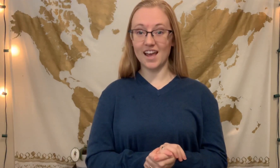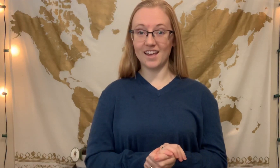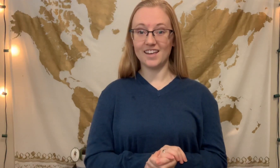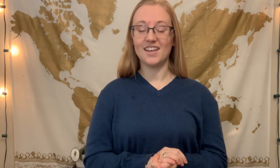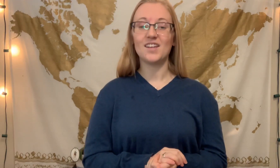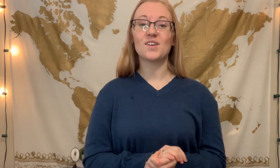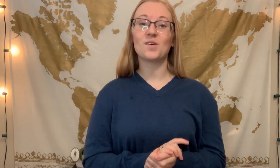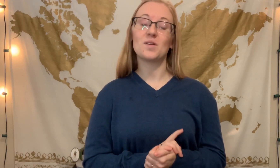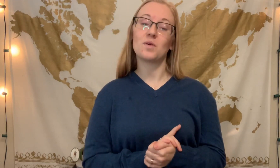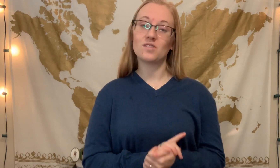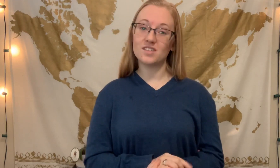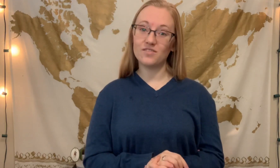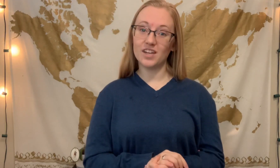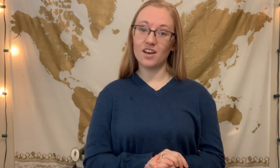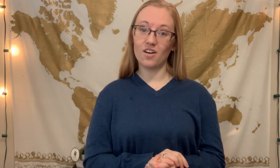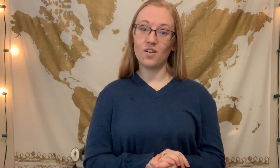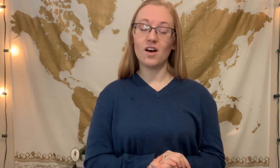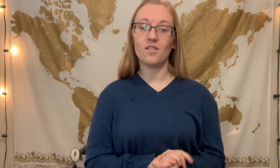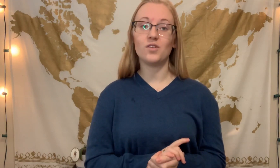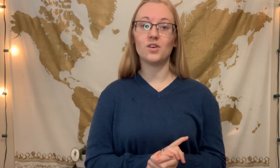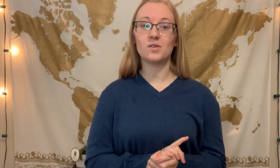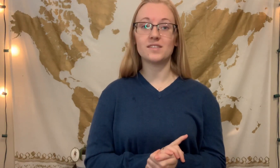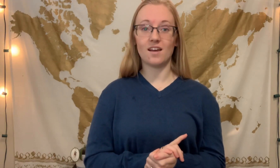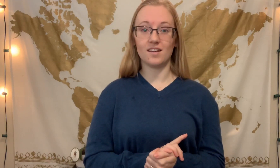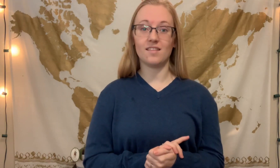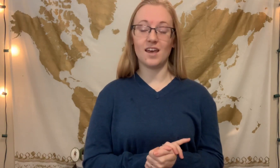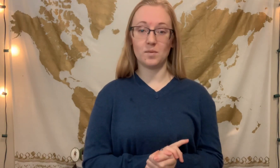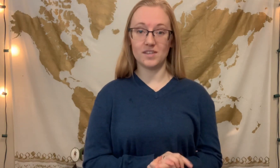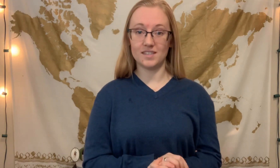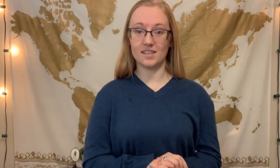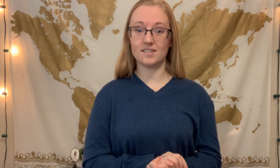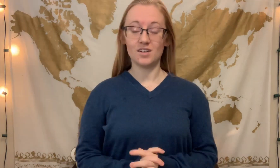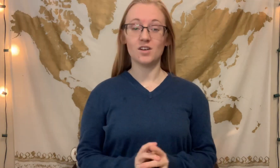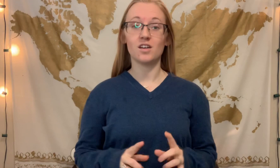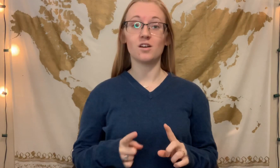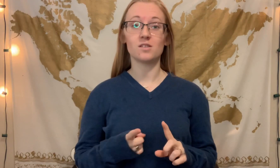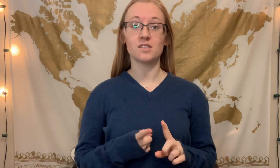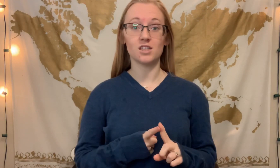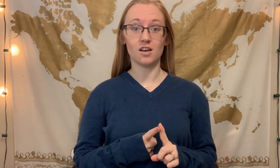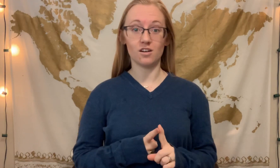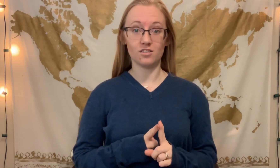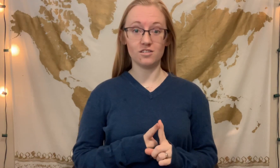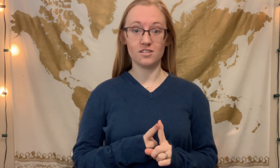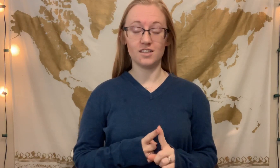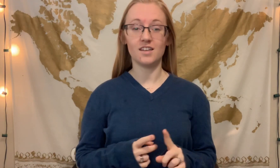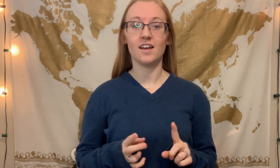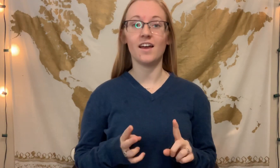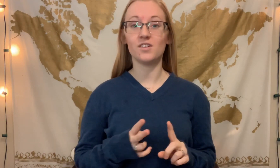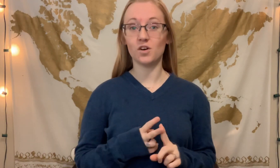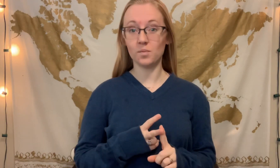you're going to post a video of you signing the ABCs. Go slow and don't